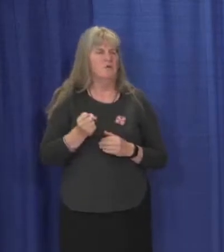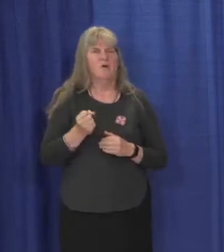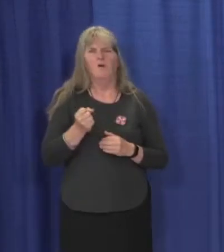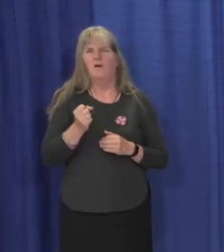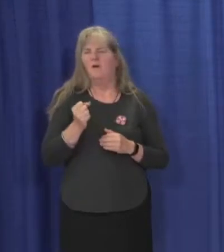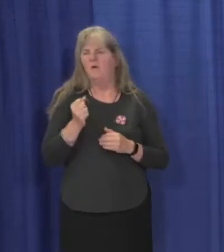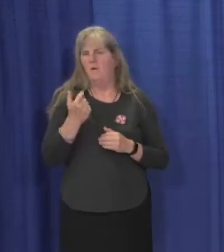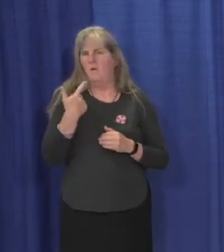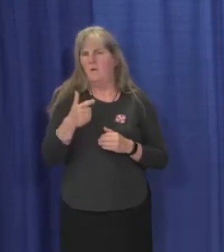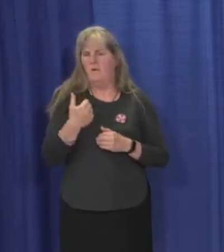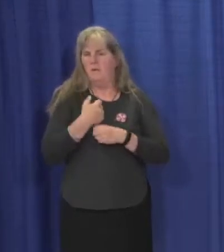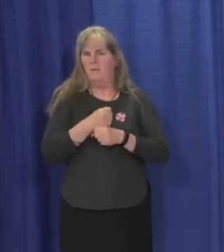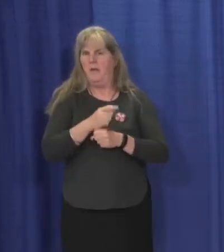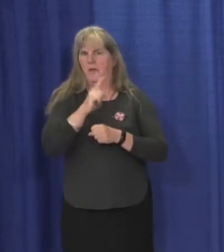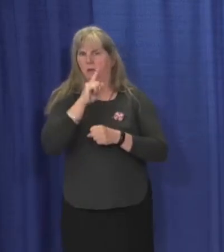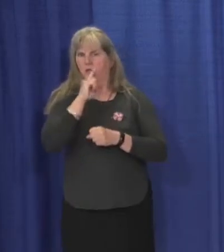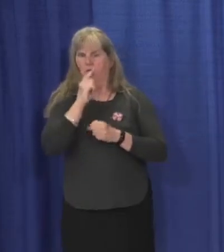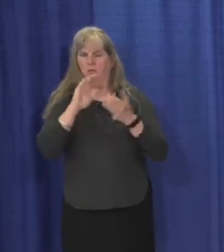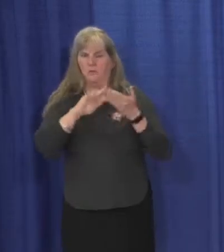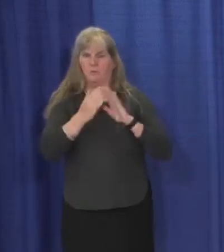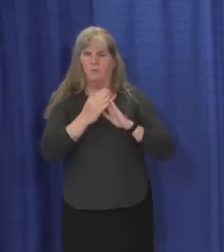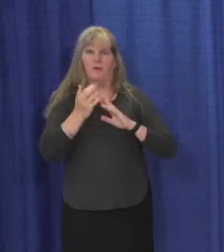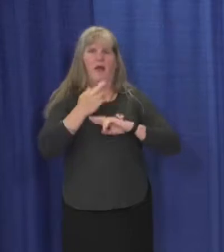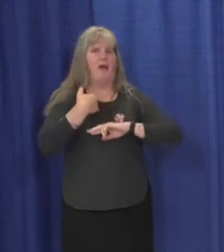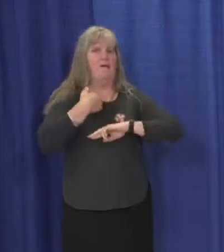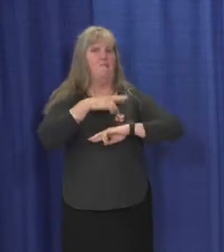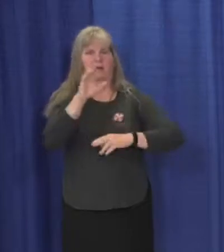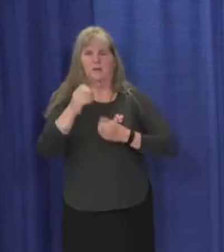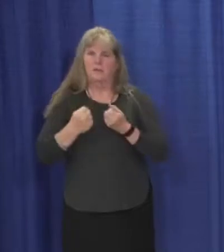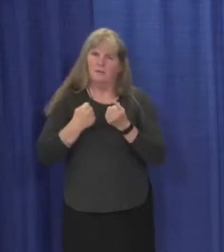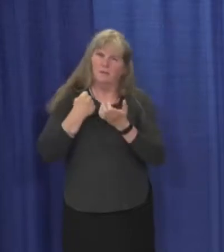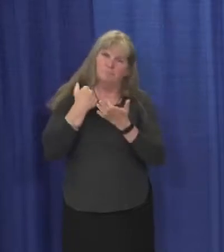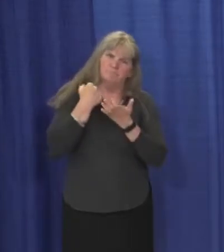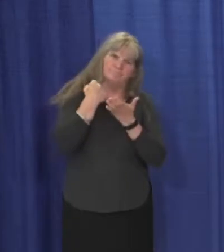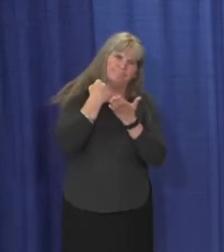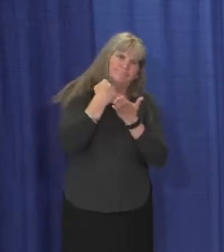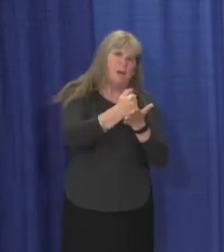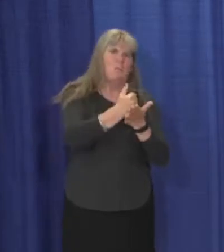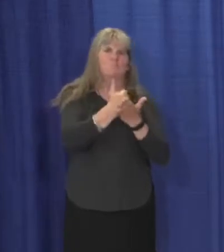At this moment we are mobilizing every effort to ensure communities have the resources